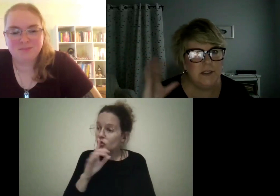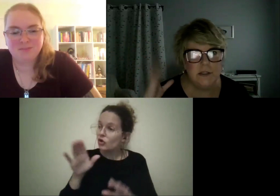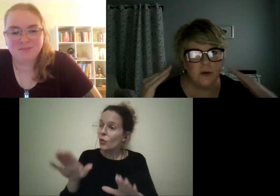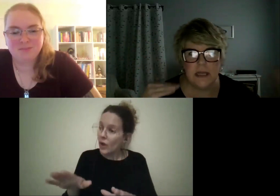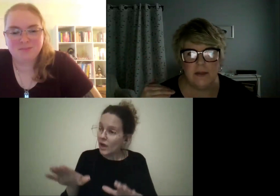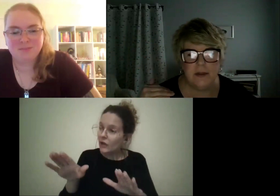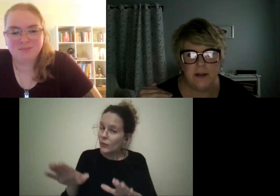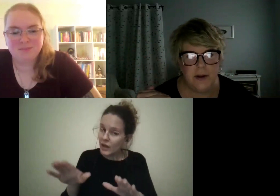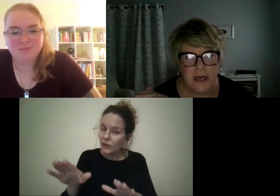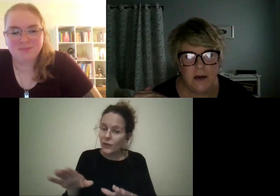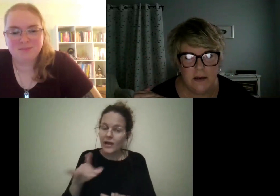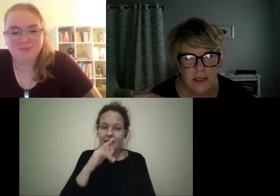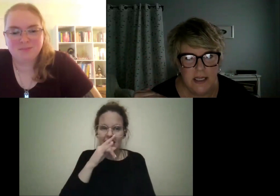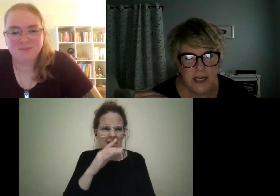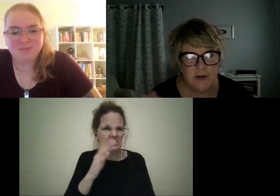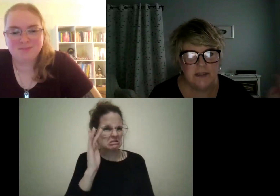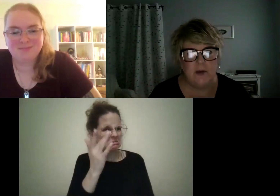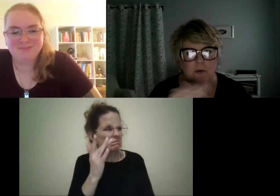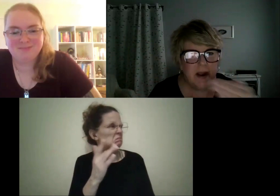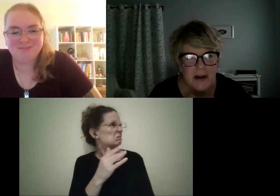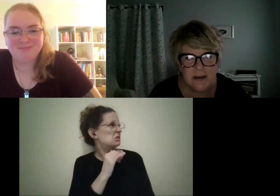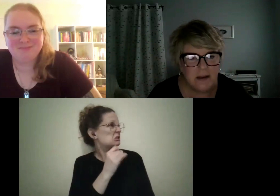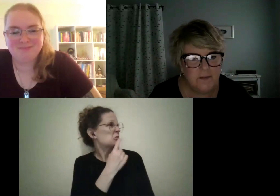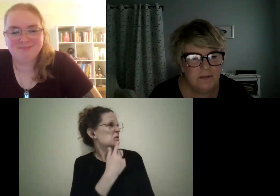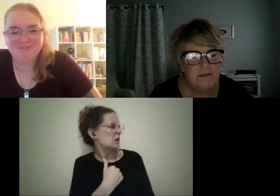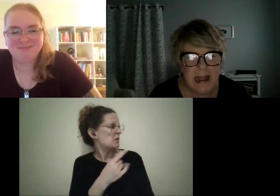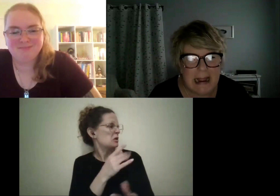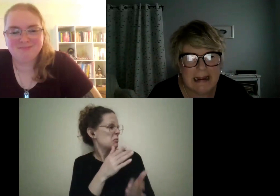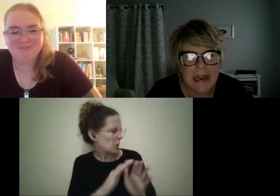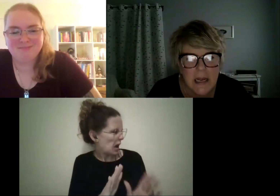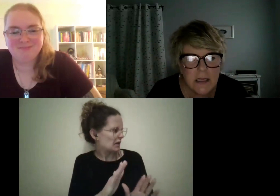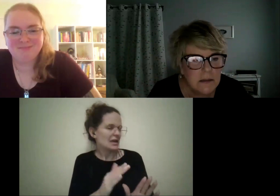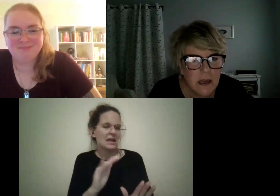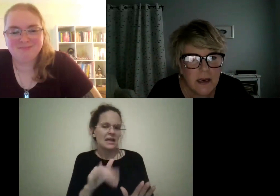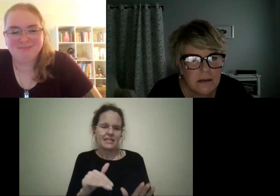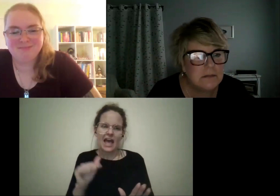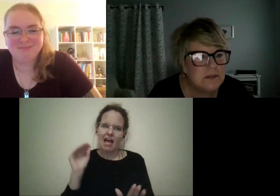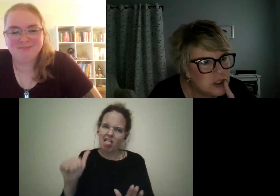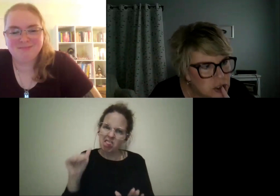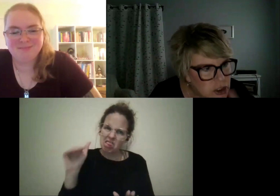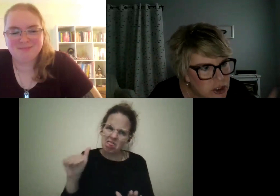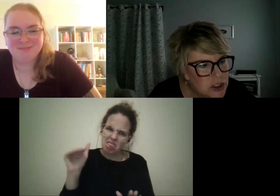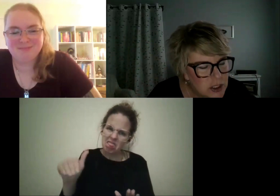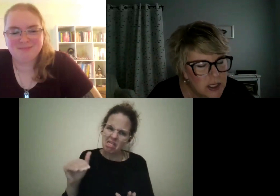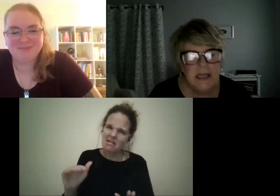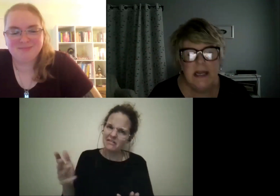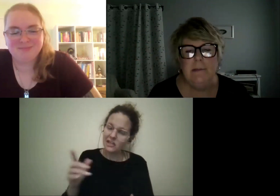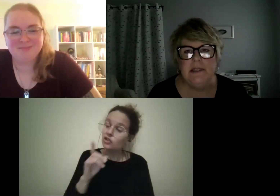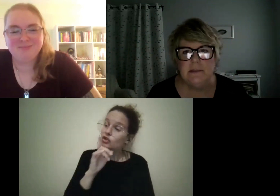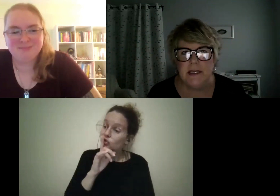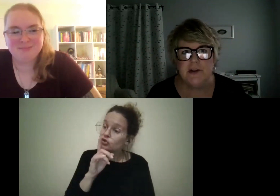it down." It just goes out the other ear. It's that repetitive nagging, like "shhhh!" But speech